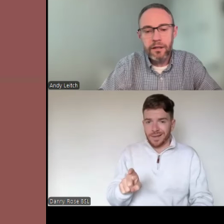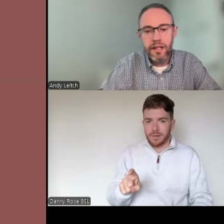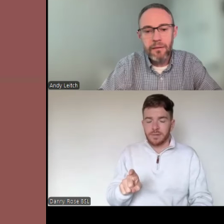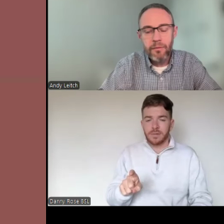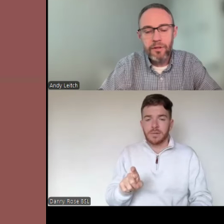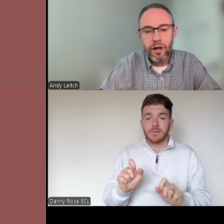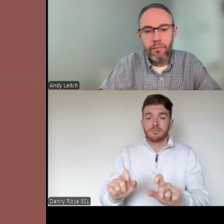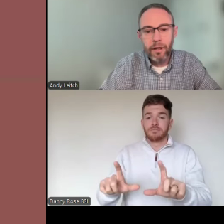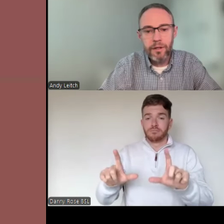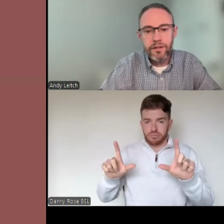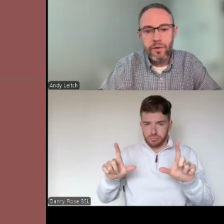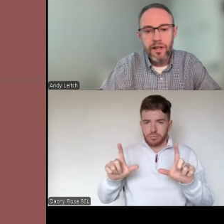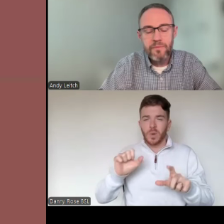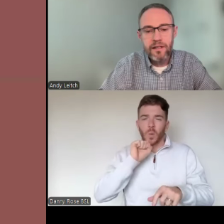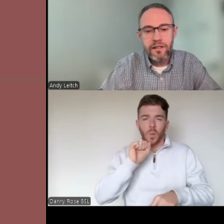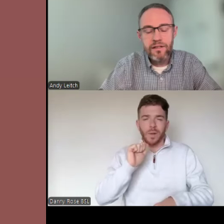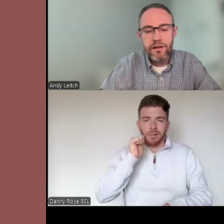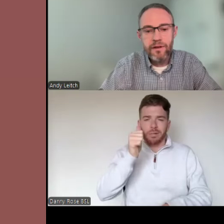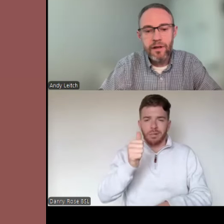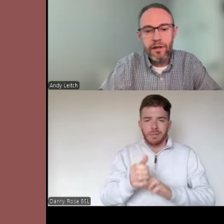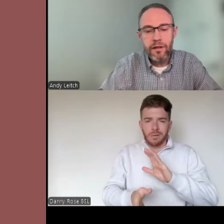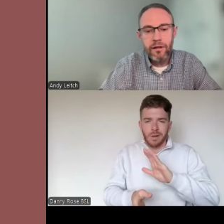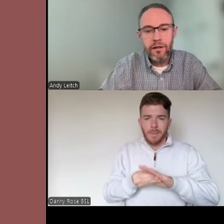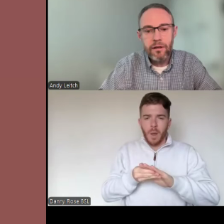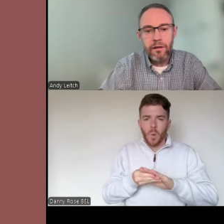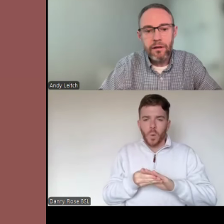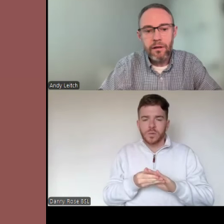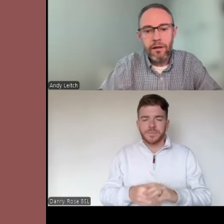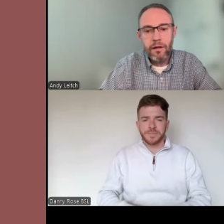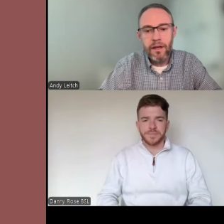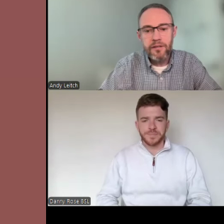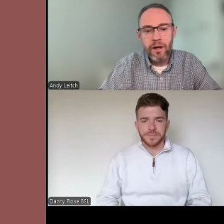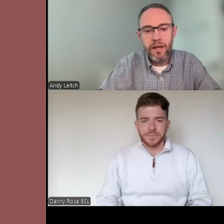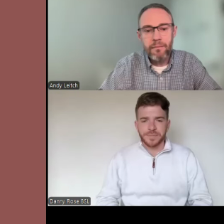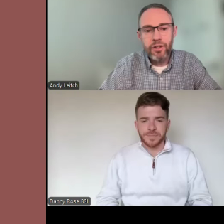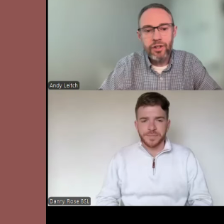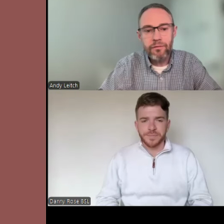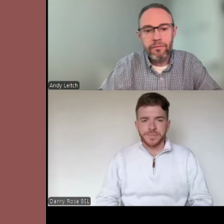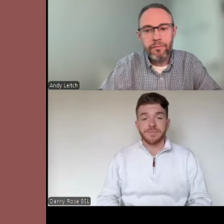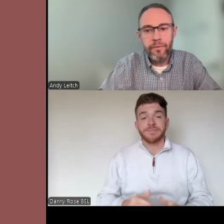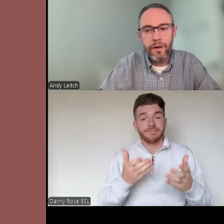It'll take a moment to upload it to Squarespace's server. There's my image.